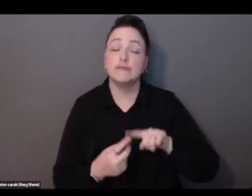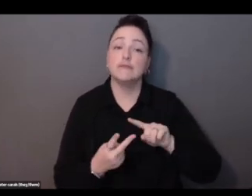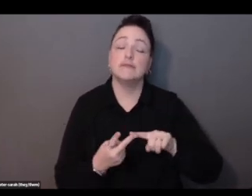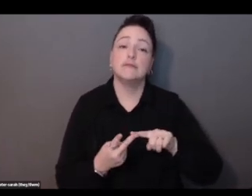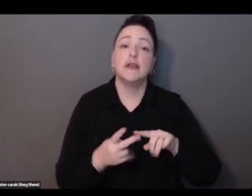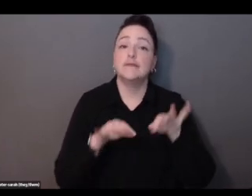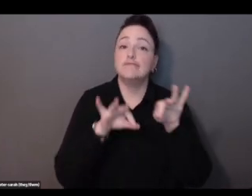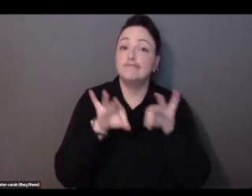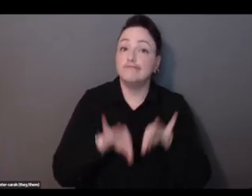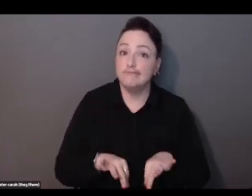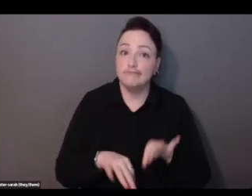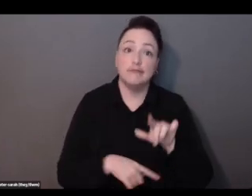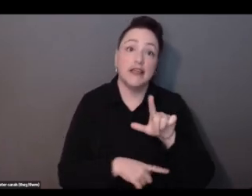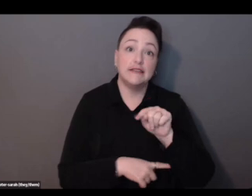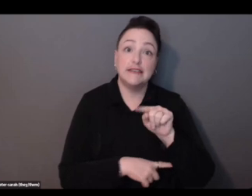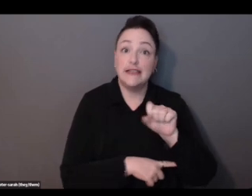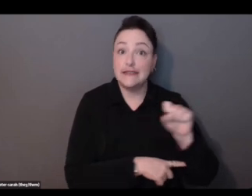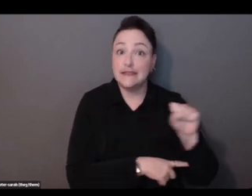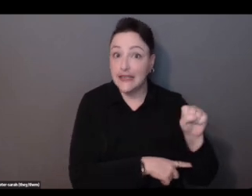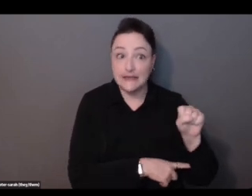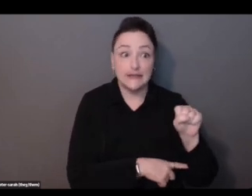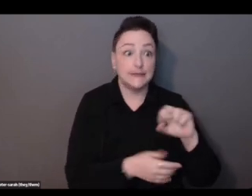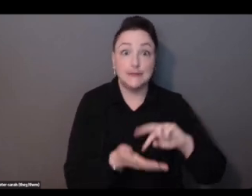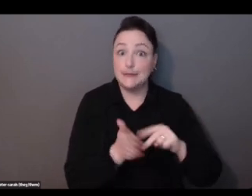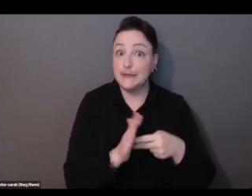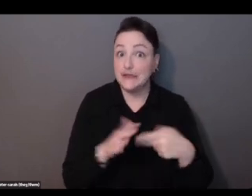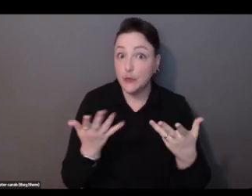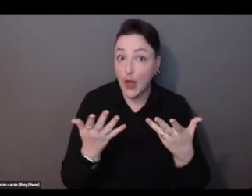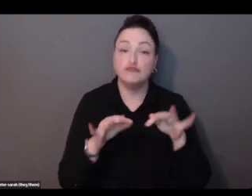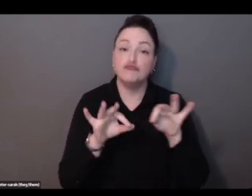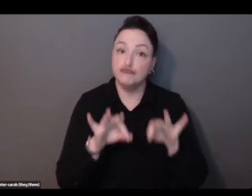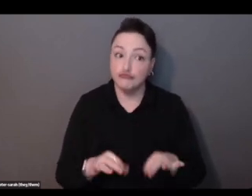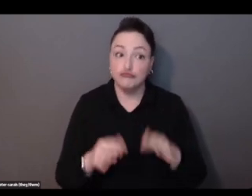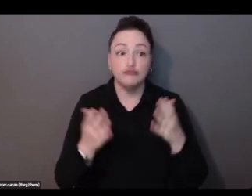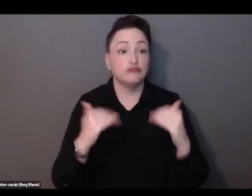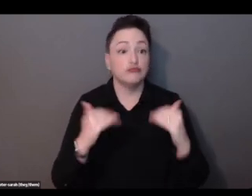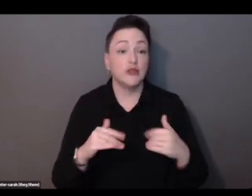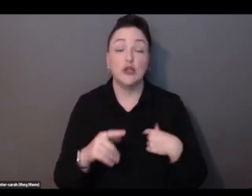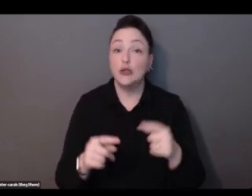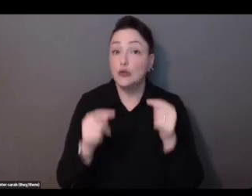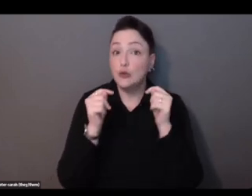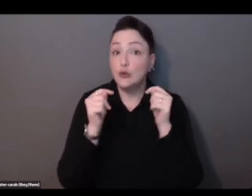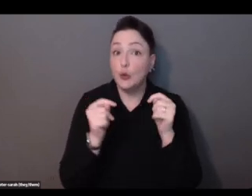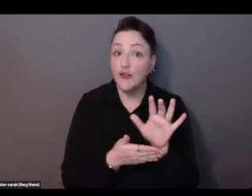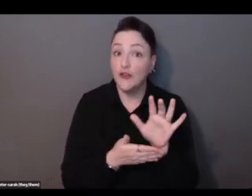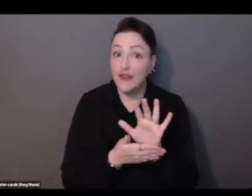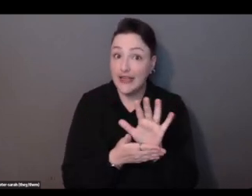If after this you'd like to check out our tutorial video, this is another helpful source